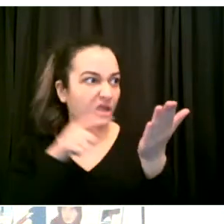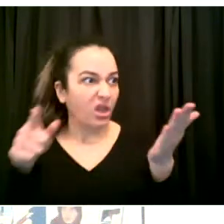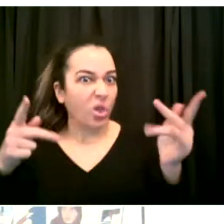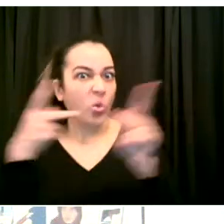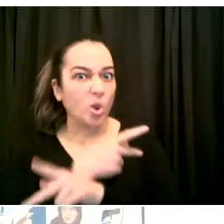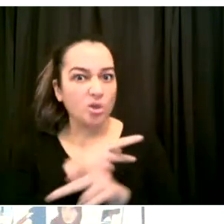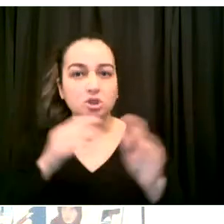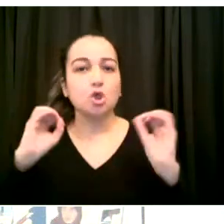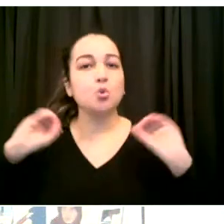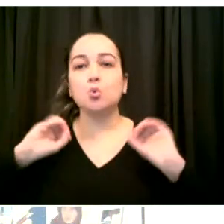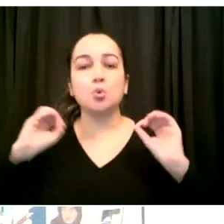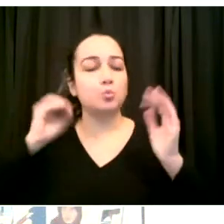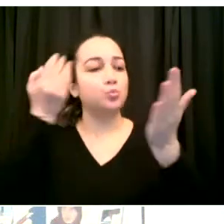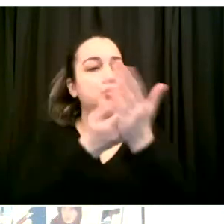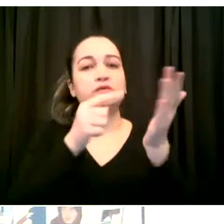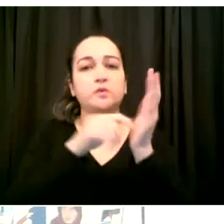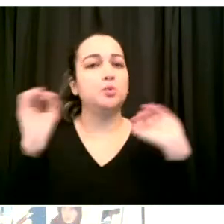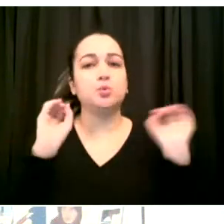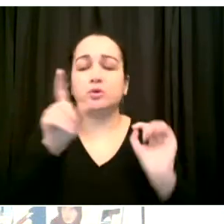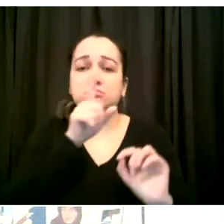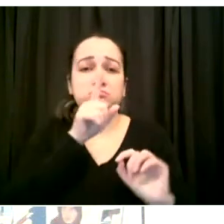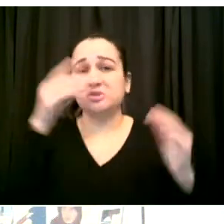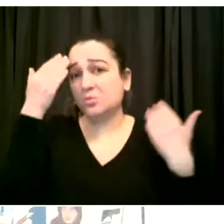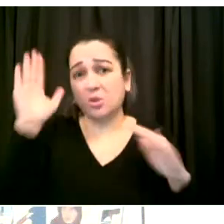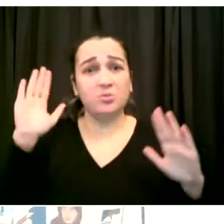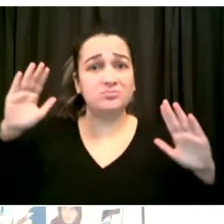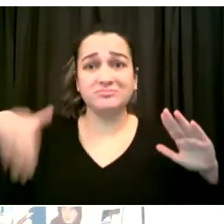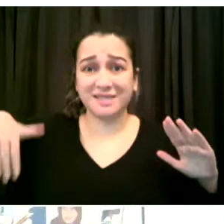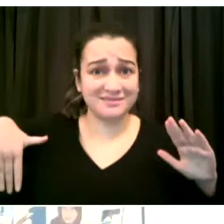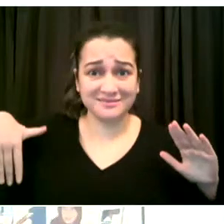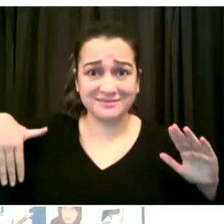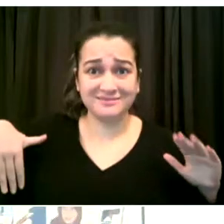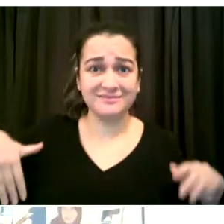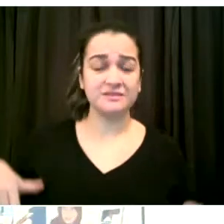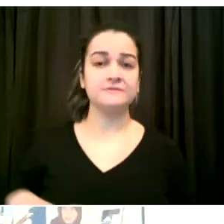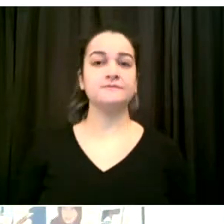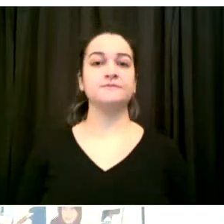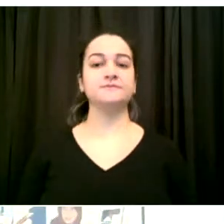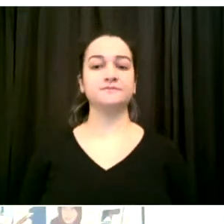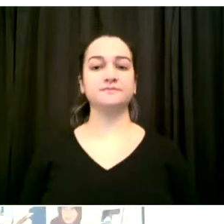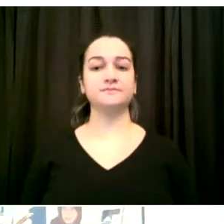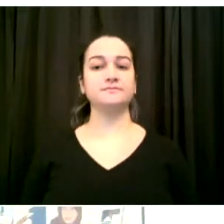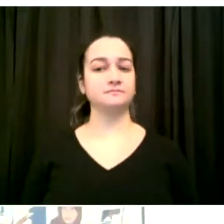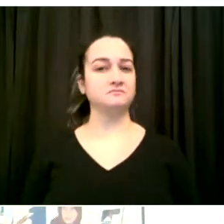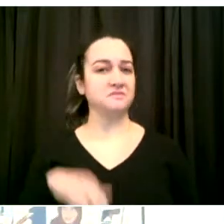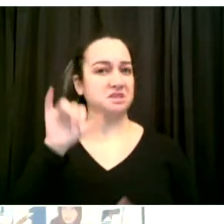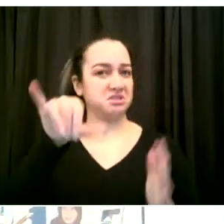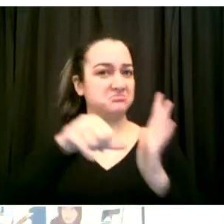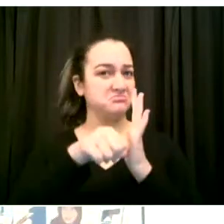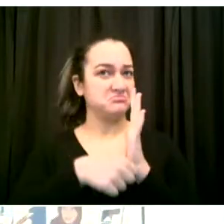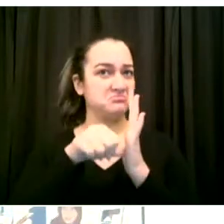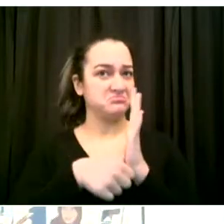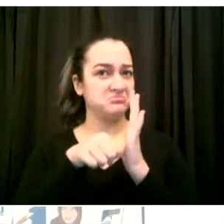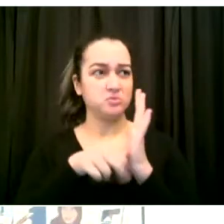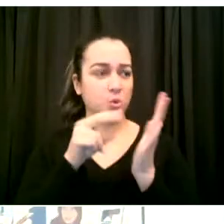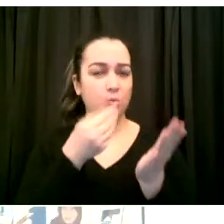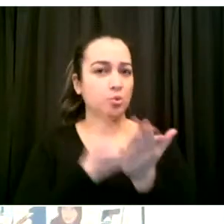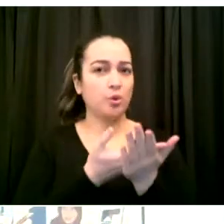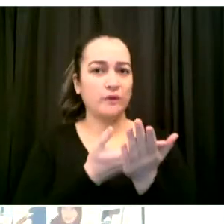EVIDENCE AT THIS POINT THAT THE NEW YORK VARIANT